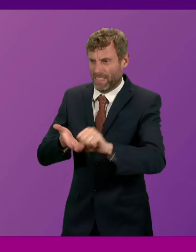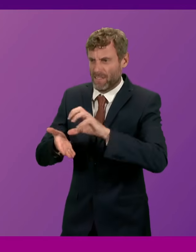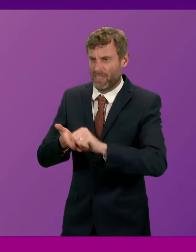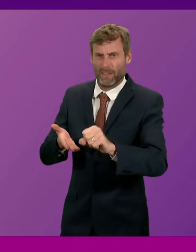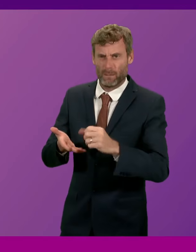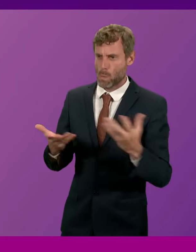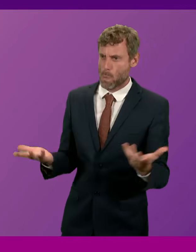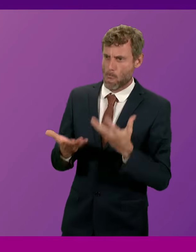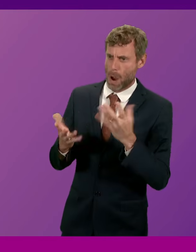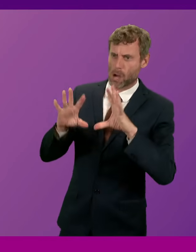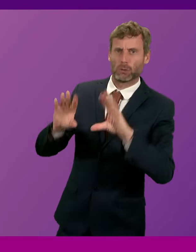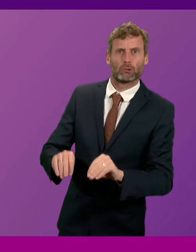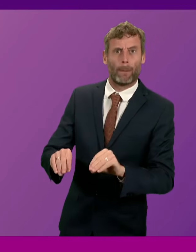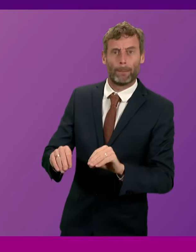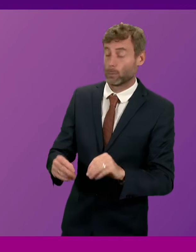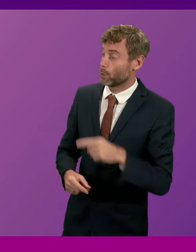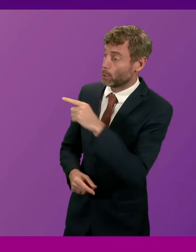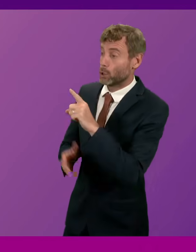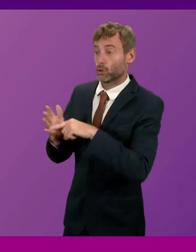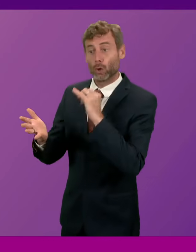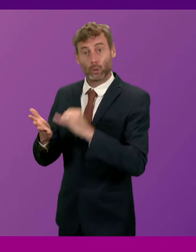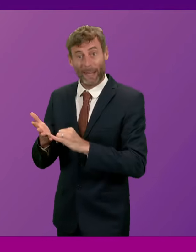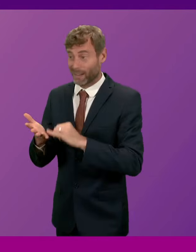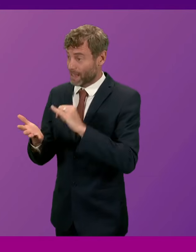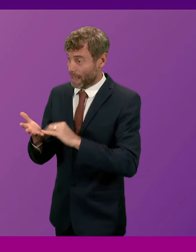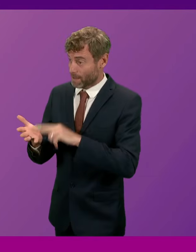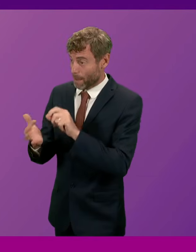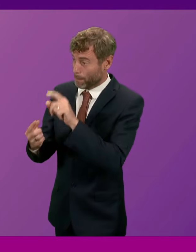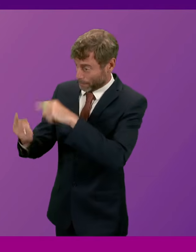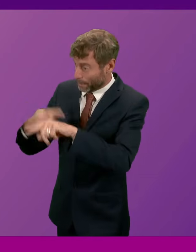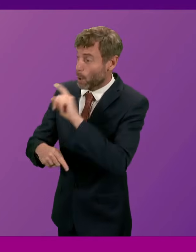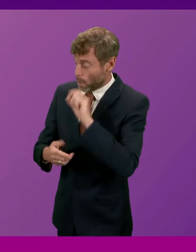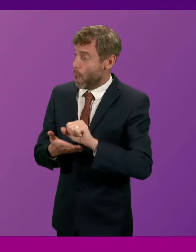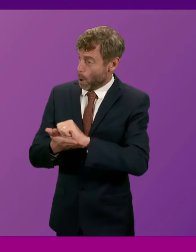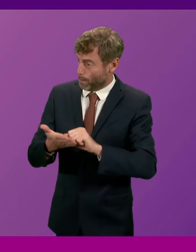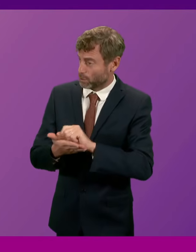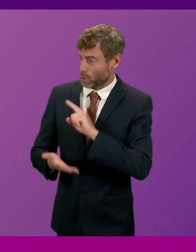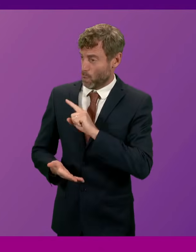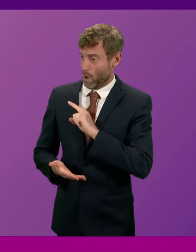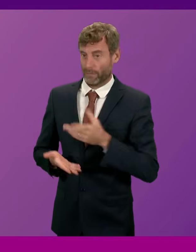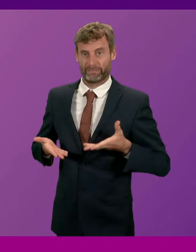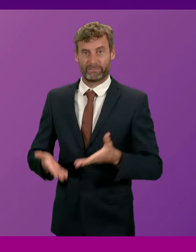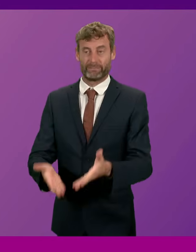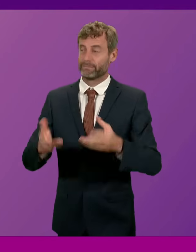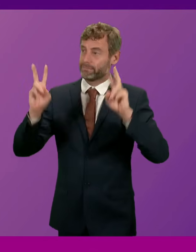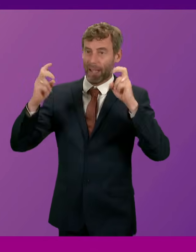Swinney and his SNP Government apologise for effectively legalising shoplifting in Scotland?